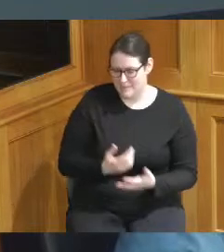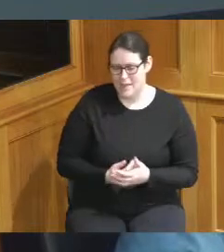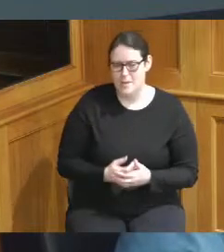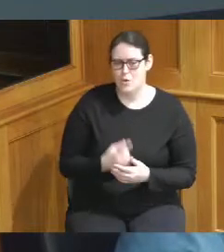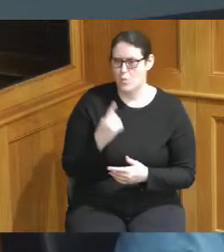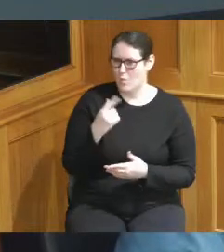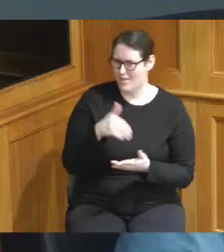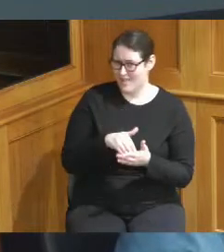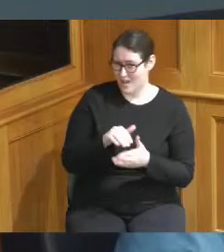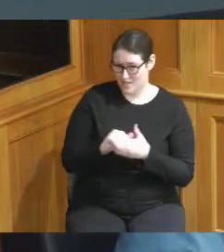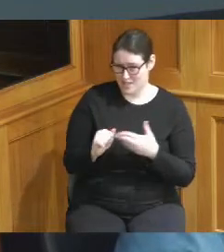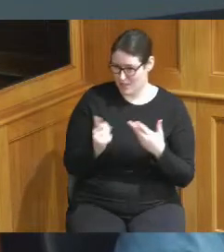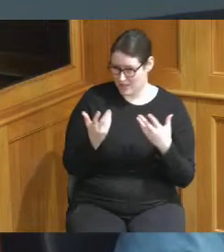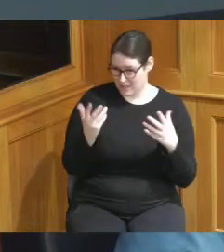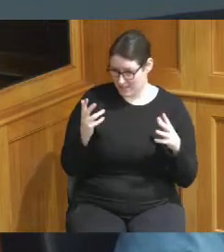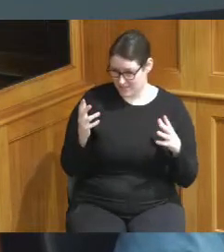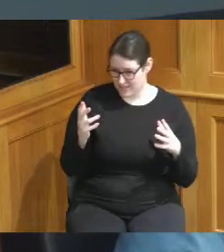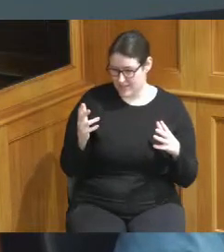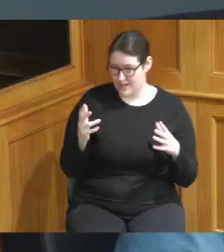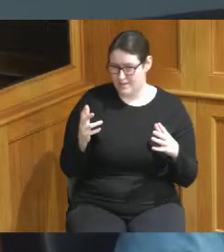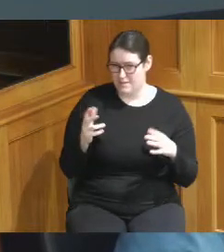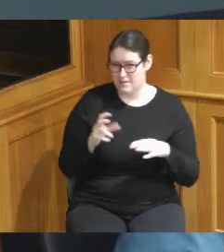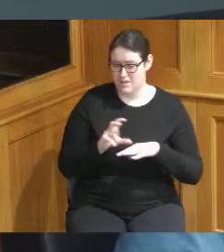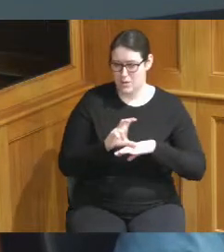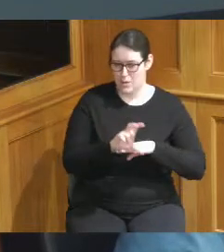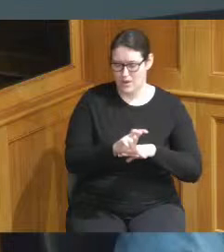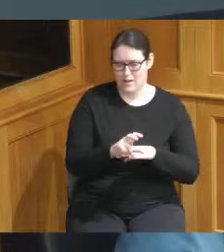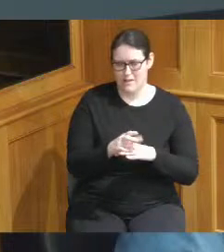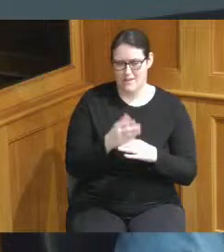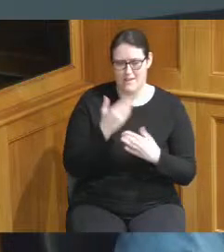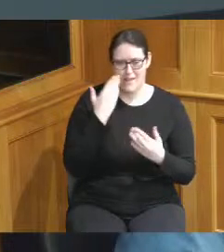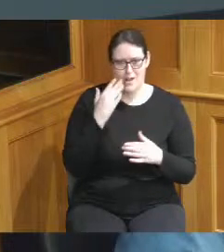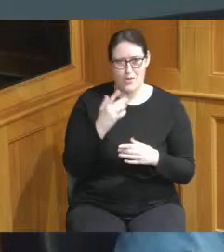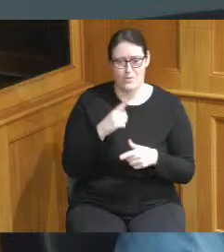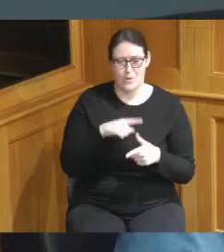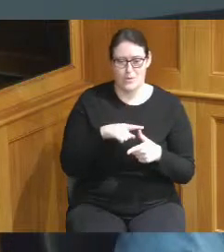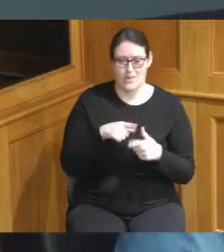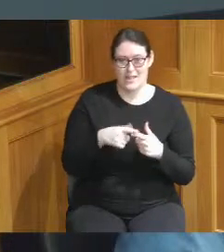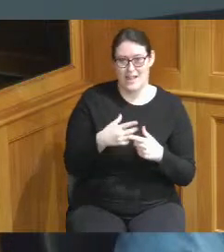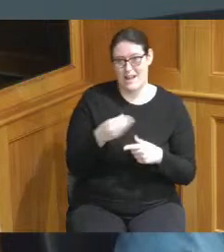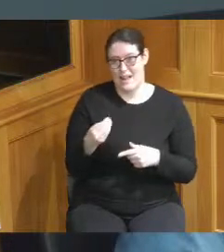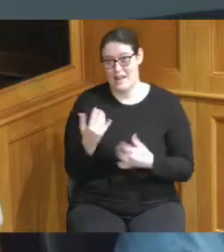yeah so Commissioner is happy to follow up on that to your question Commissioner so I know